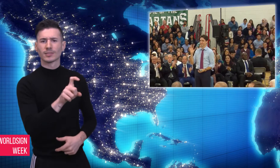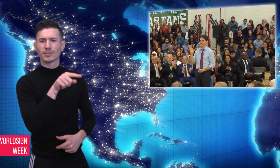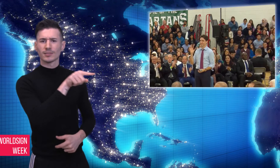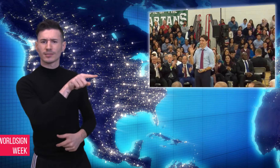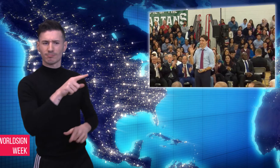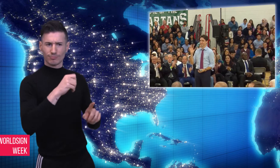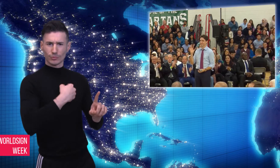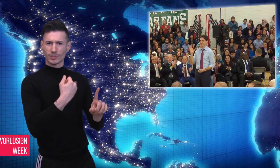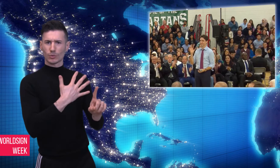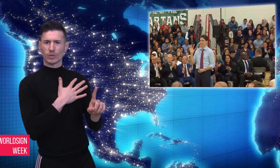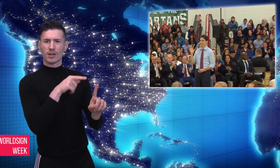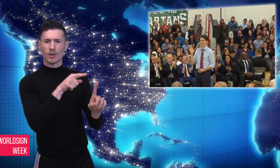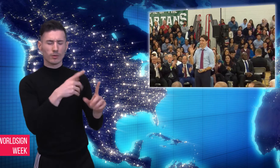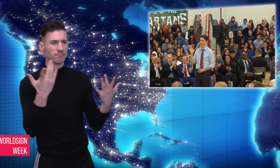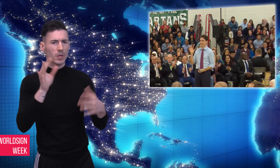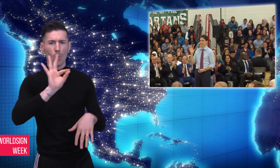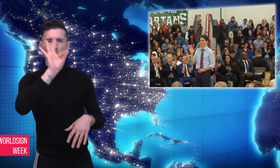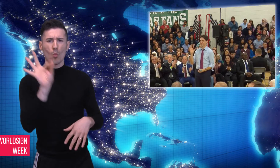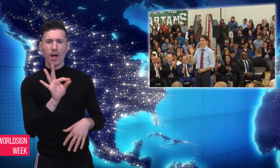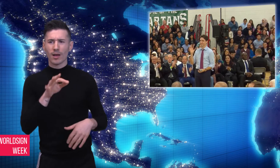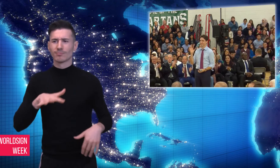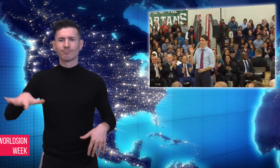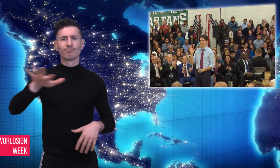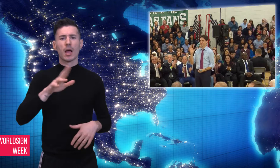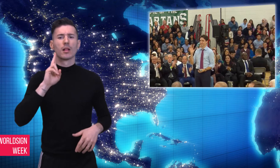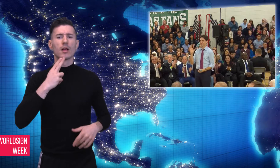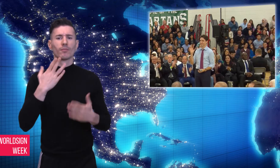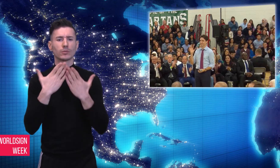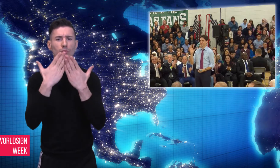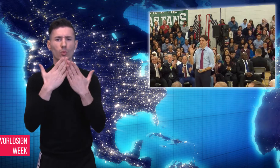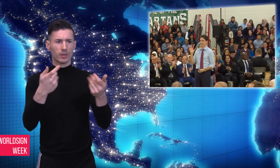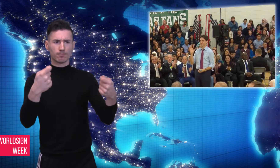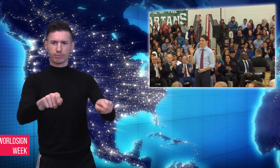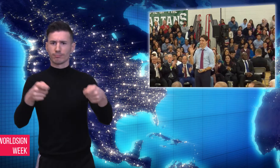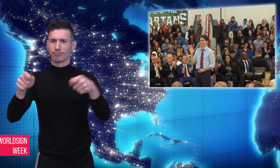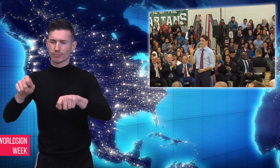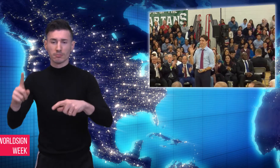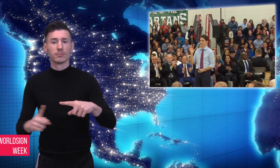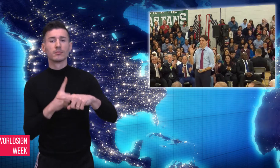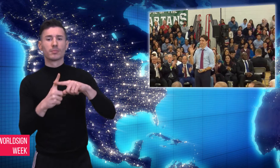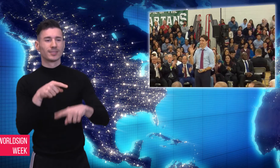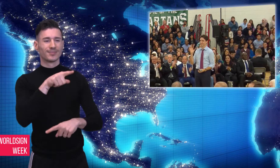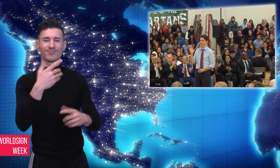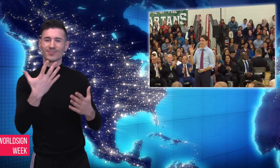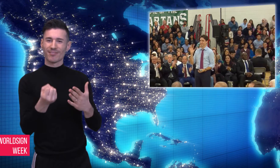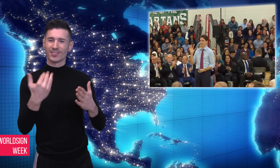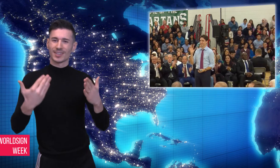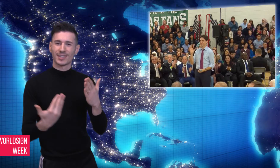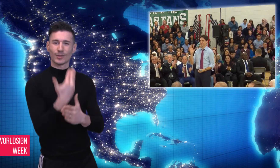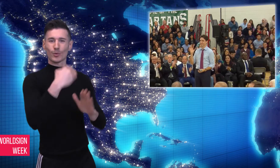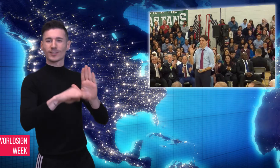Ontario, Dean Walker asked why the Deaf schools were closing,